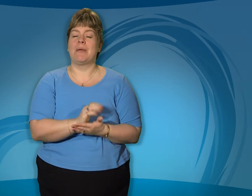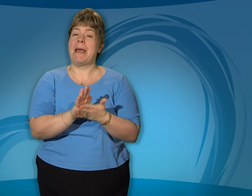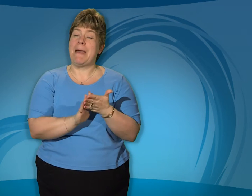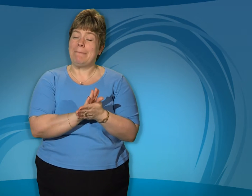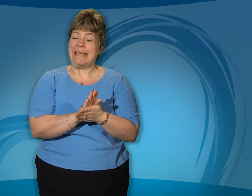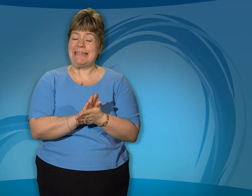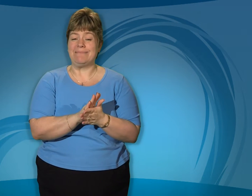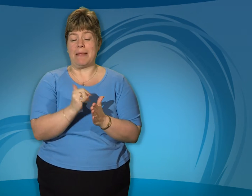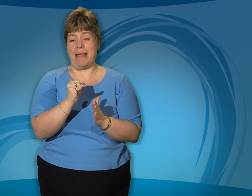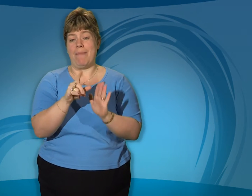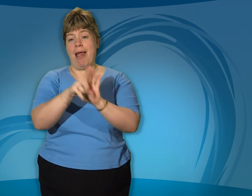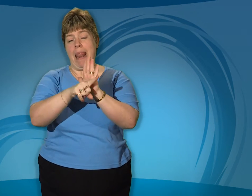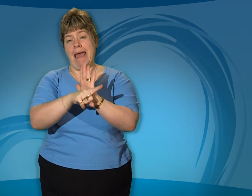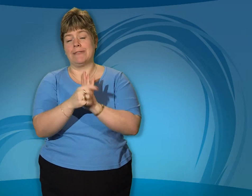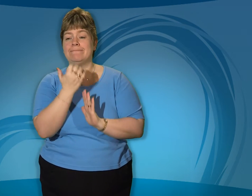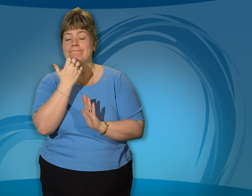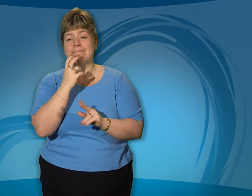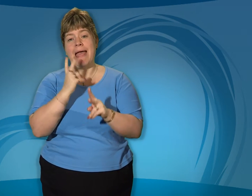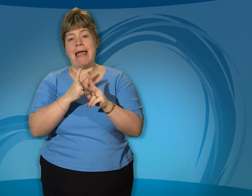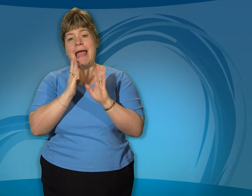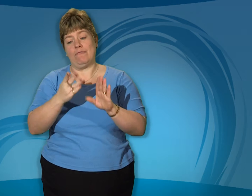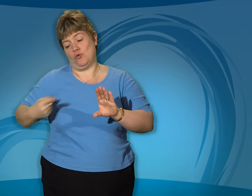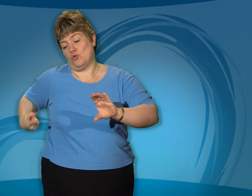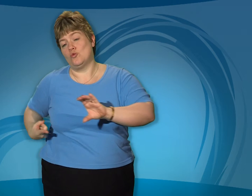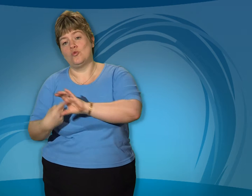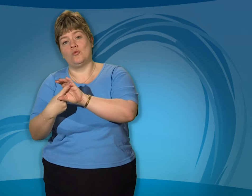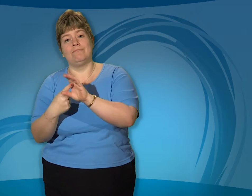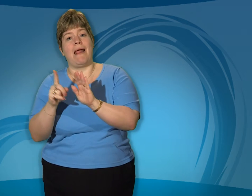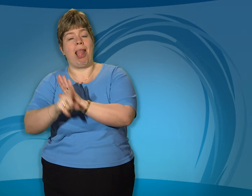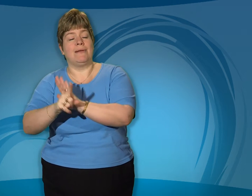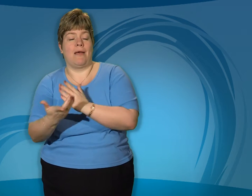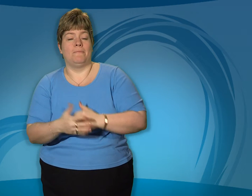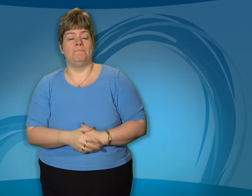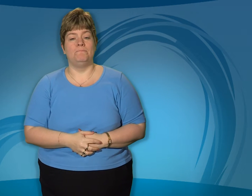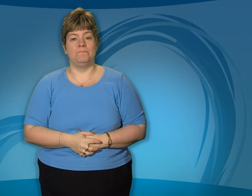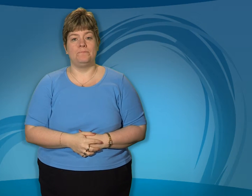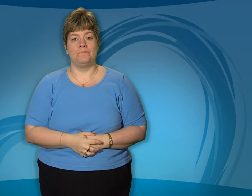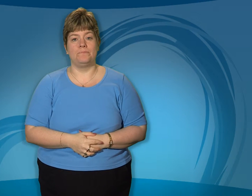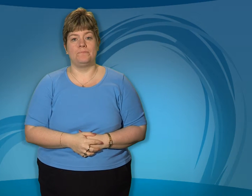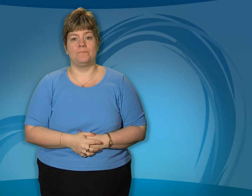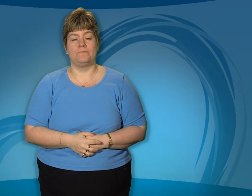therefore you may still have to undergo a flexible sigmoidoscopy at a later date.